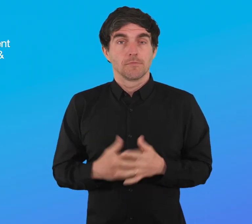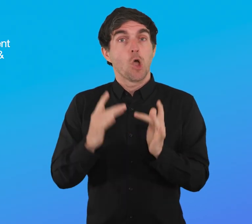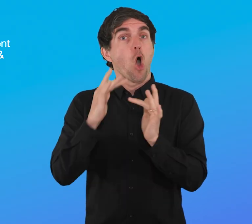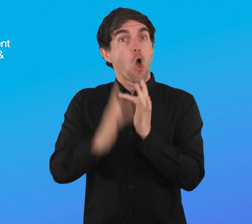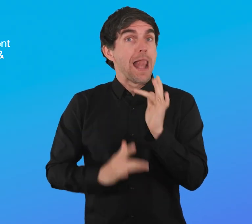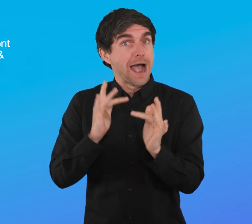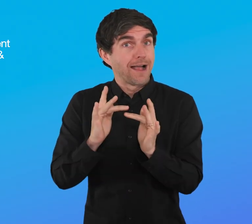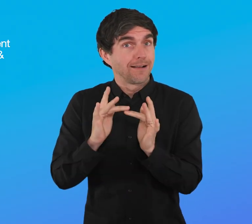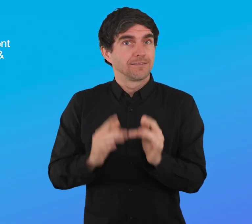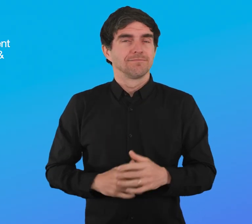• Online